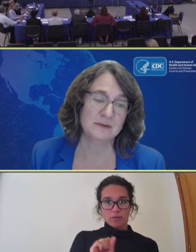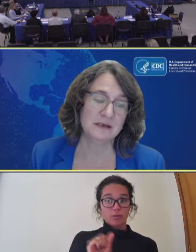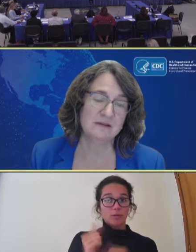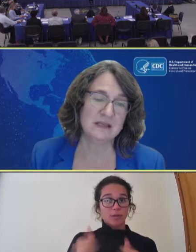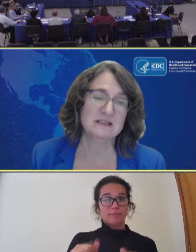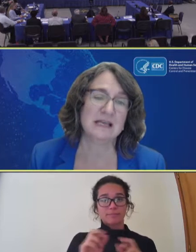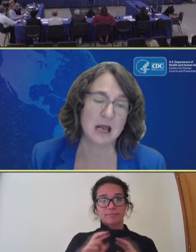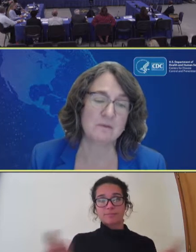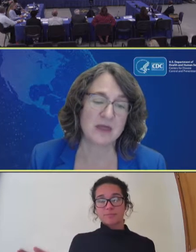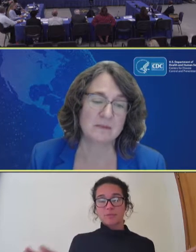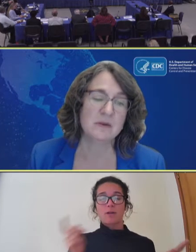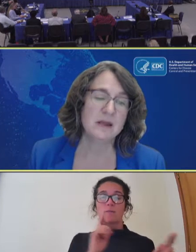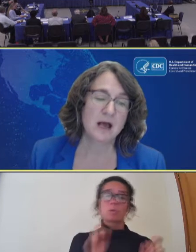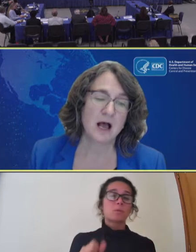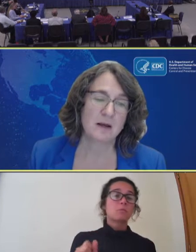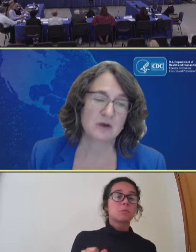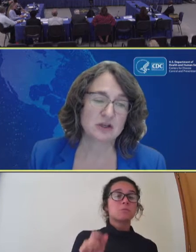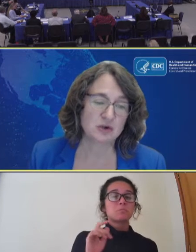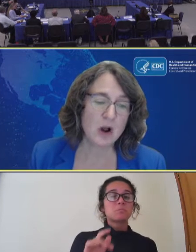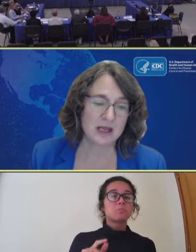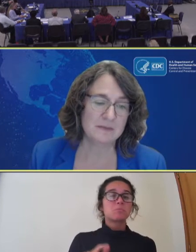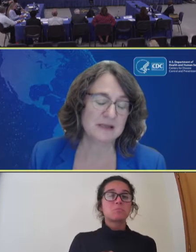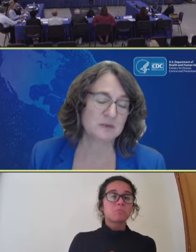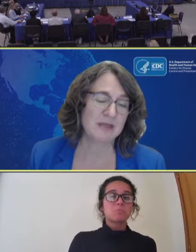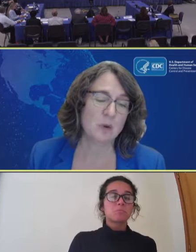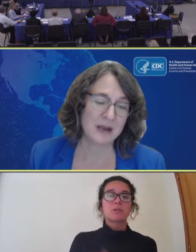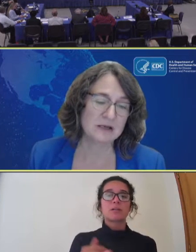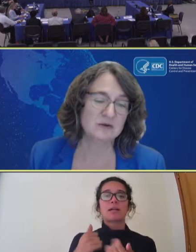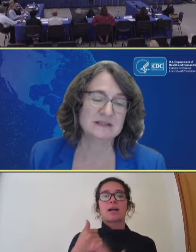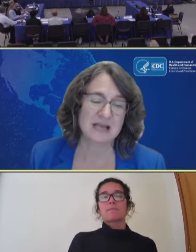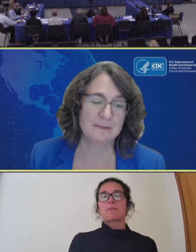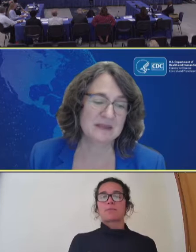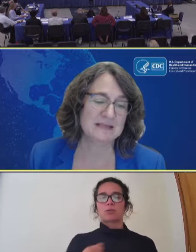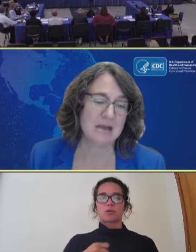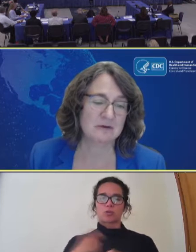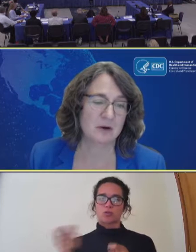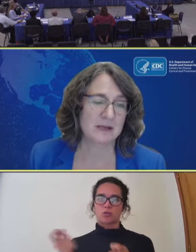possibility of this and help them control it. Because we have a window to stop this now before